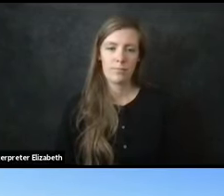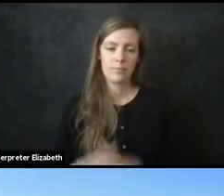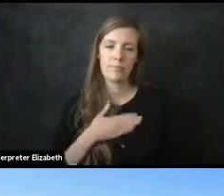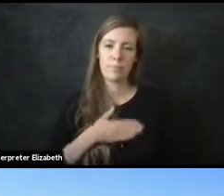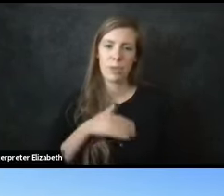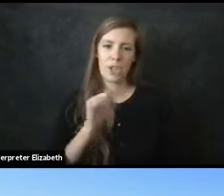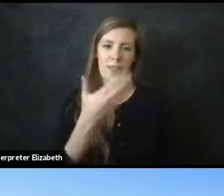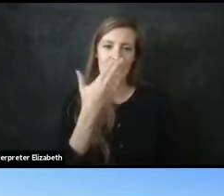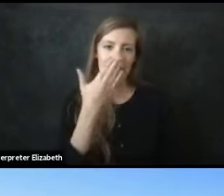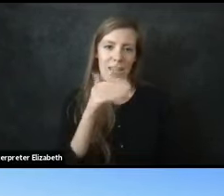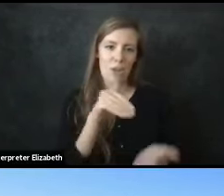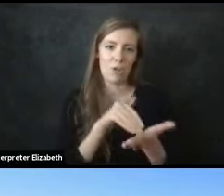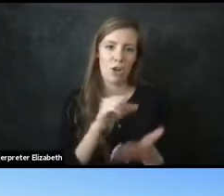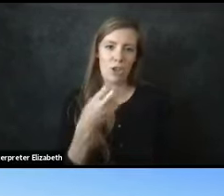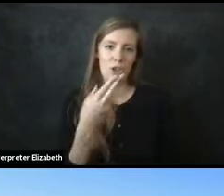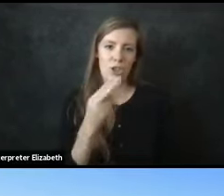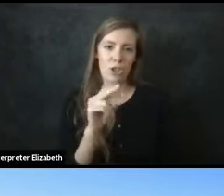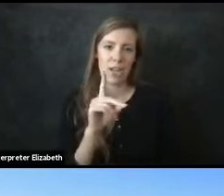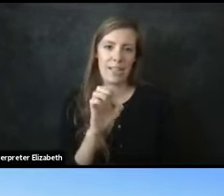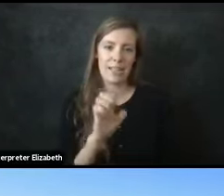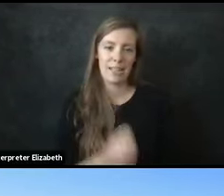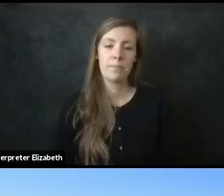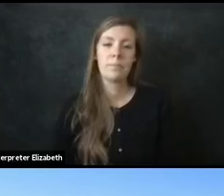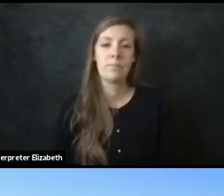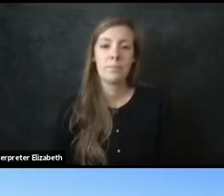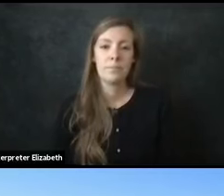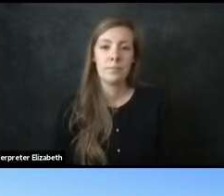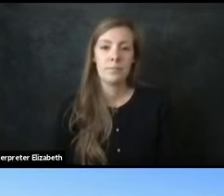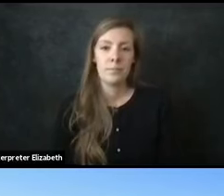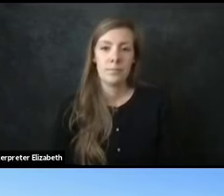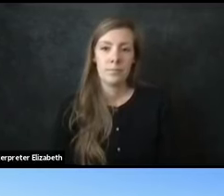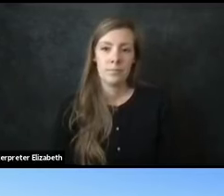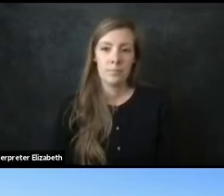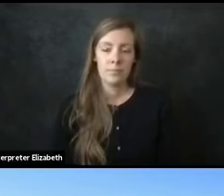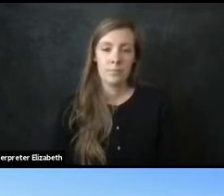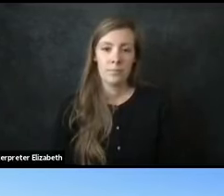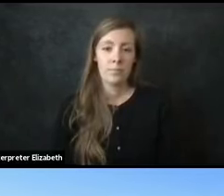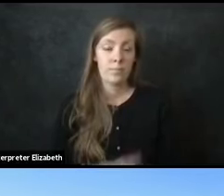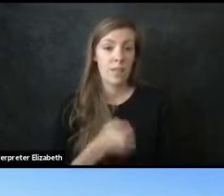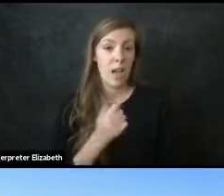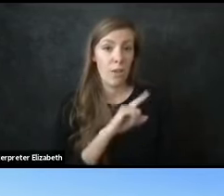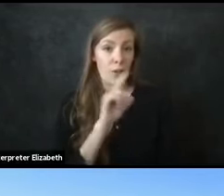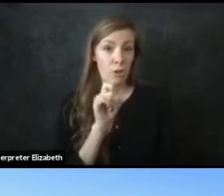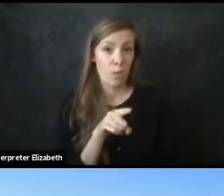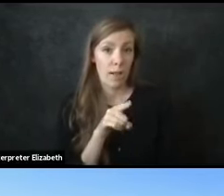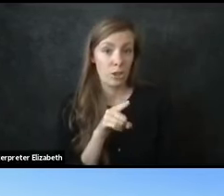And thank you for that advice. Another question. Interesting question. You mentioned that the pediatric vaccine